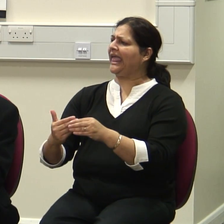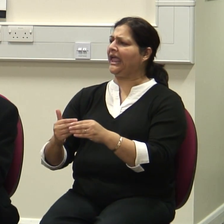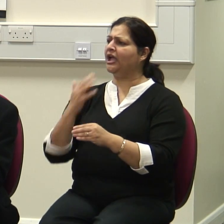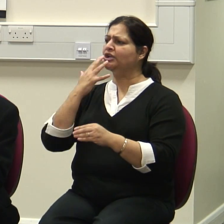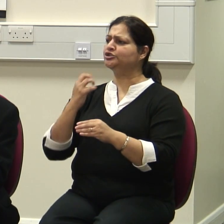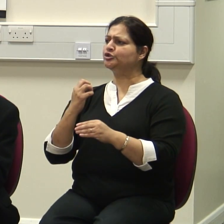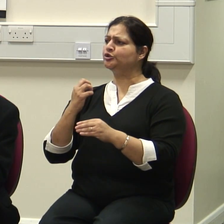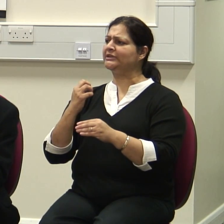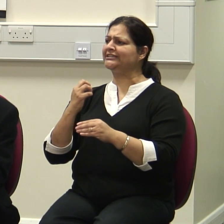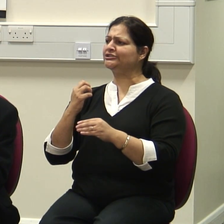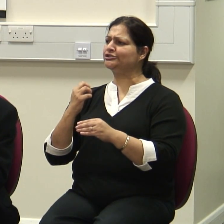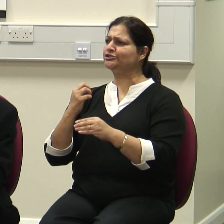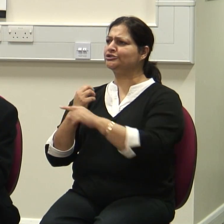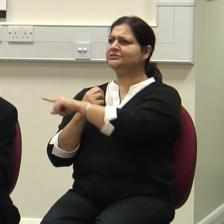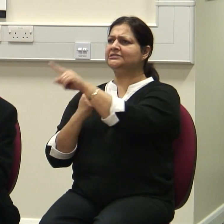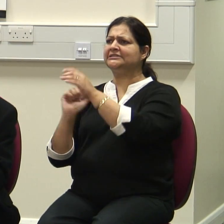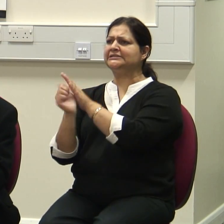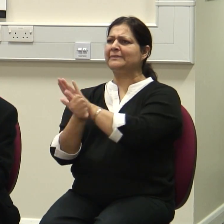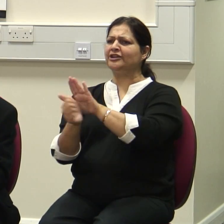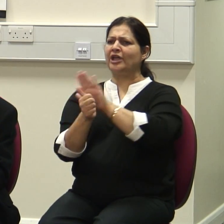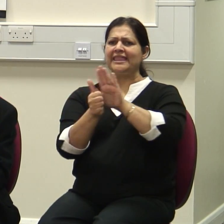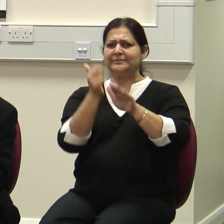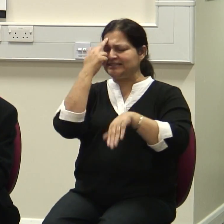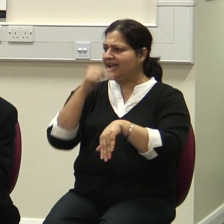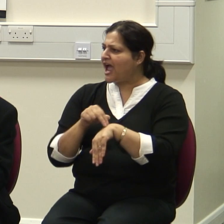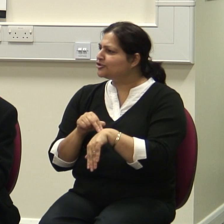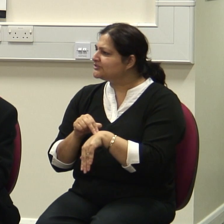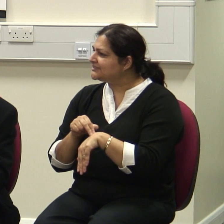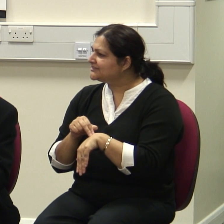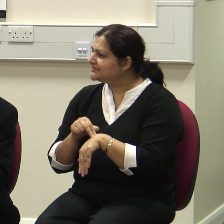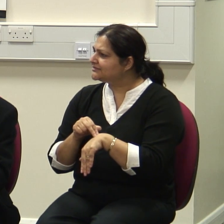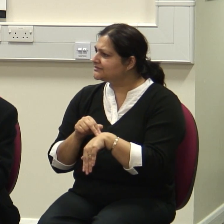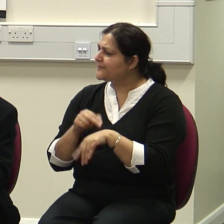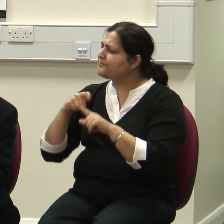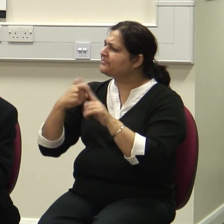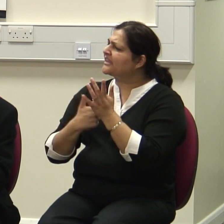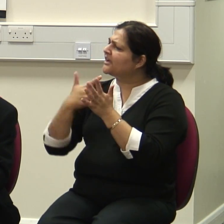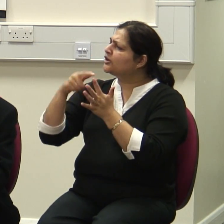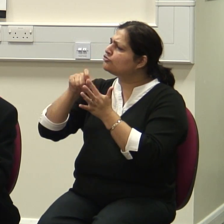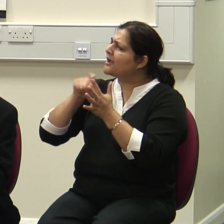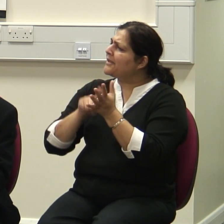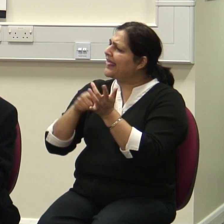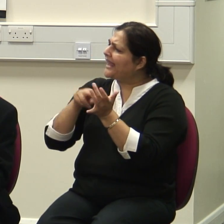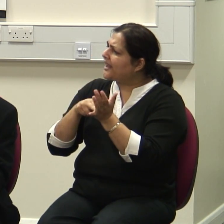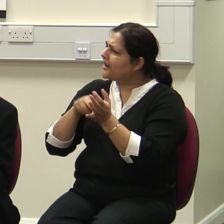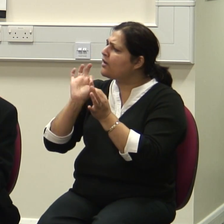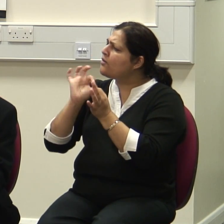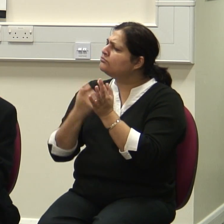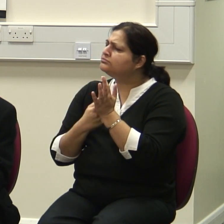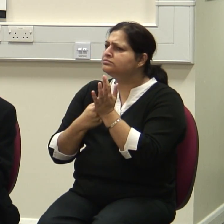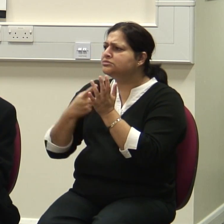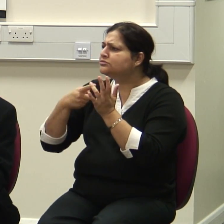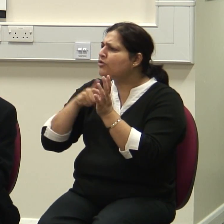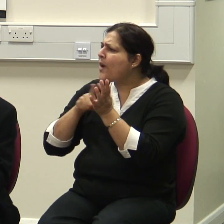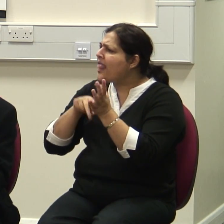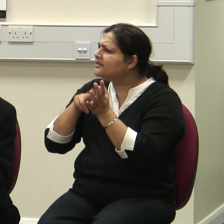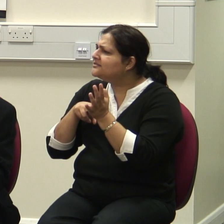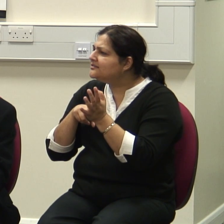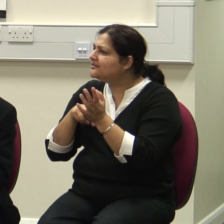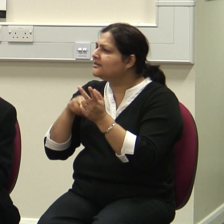Well who was a great psychiatrist that we talk about? Kraepelin. Bleuler. [31.09] and